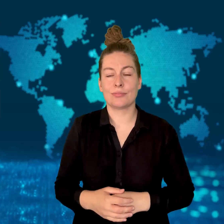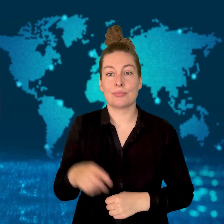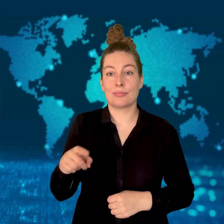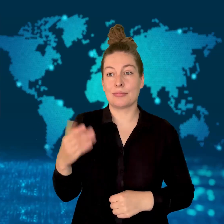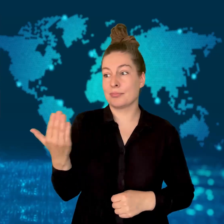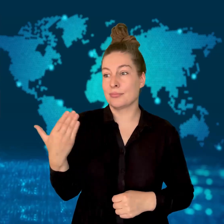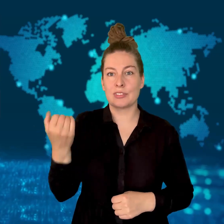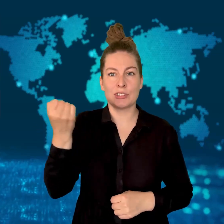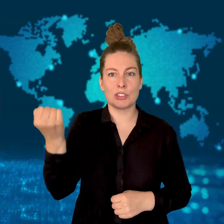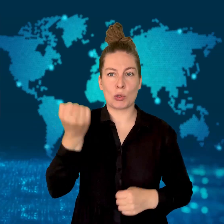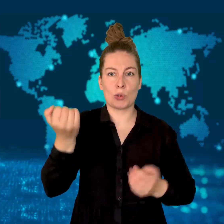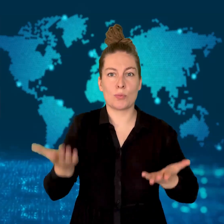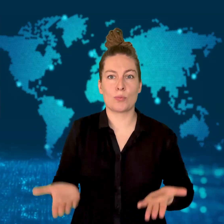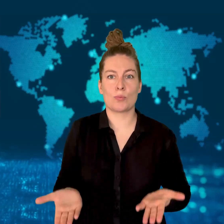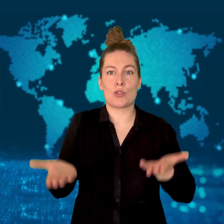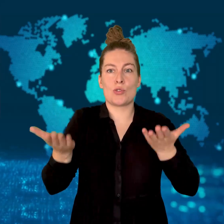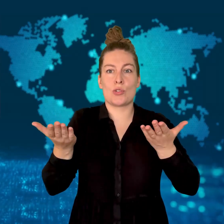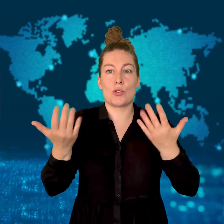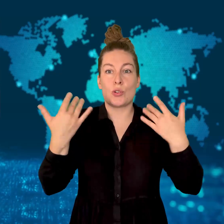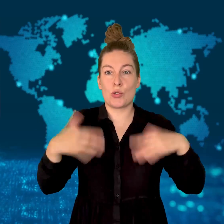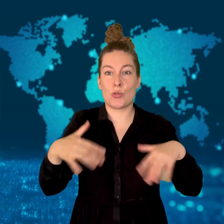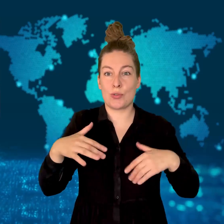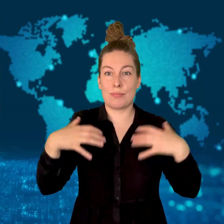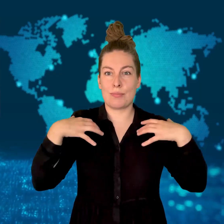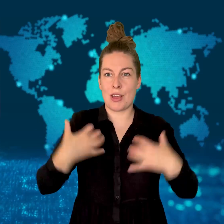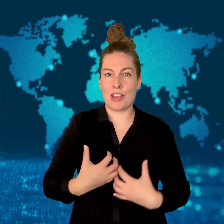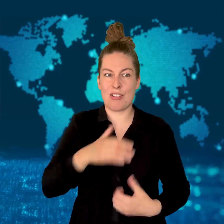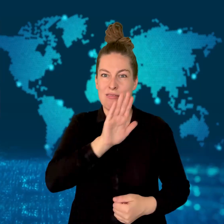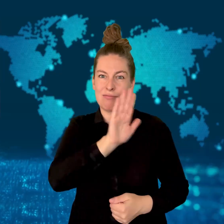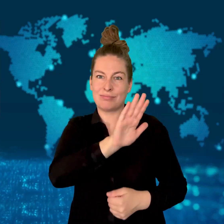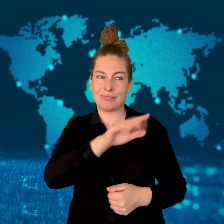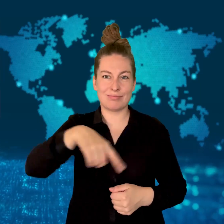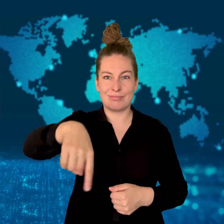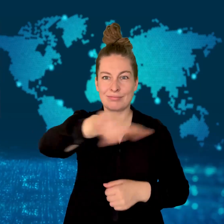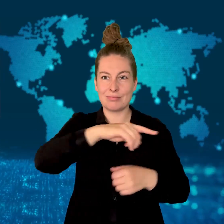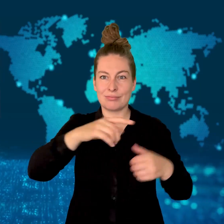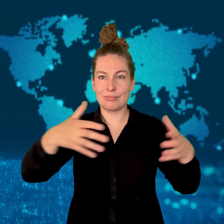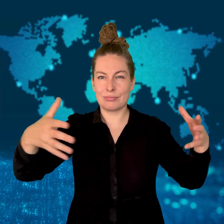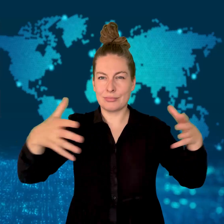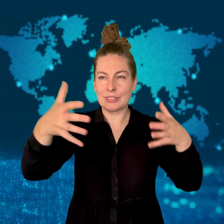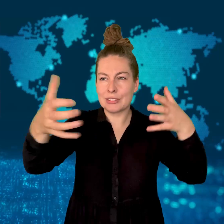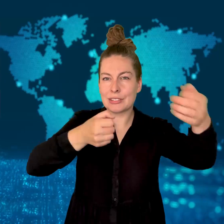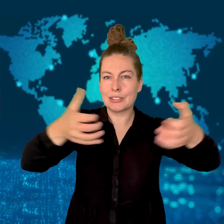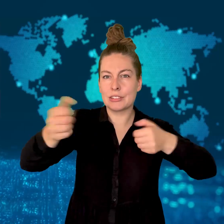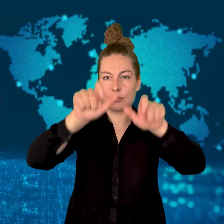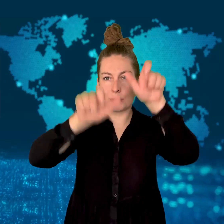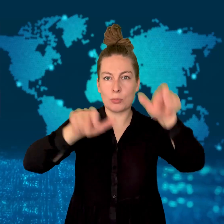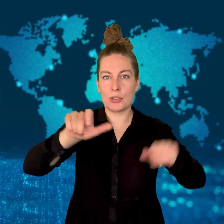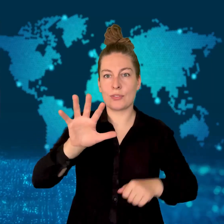This year, the clashes began early on Saturday morning